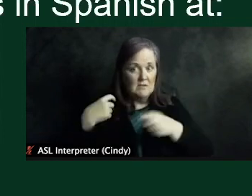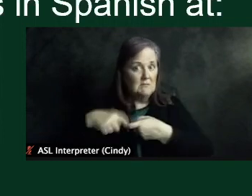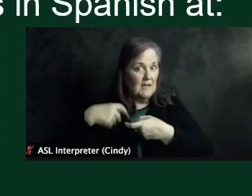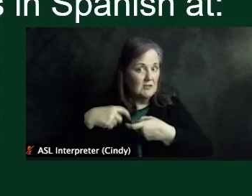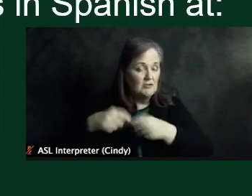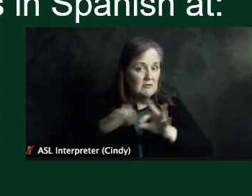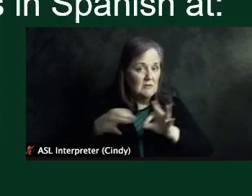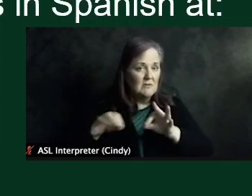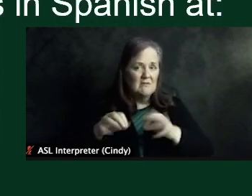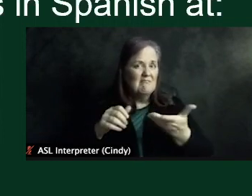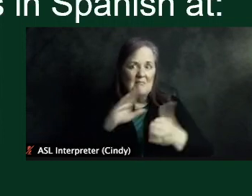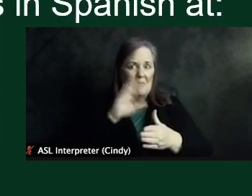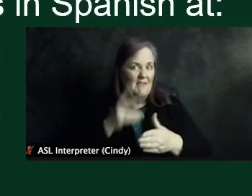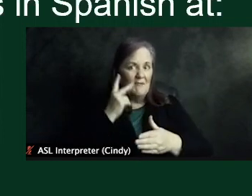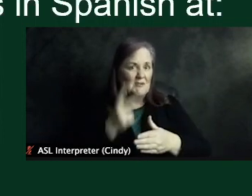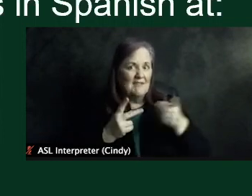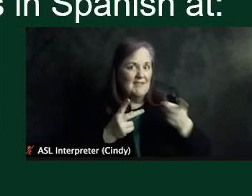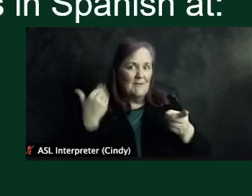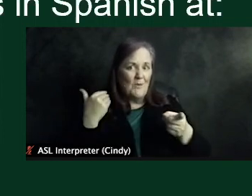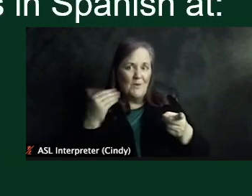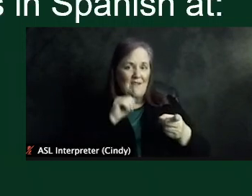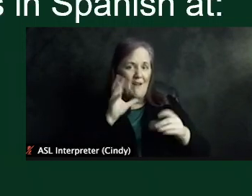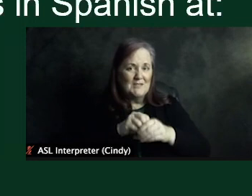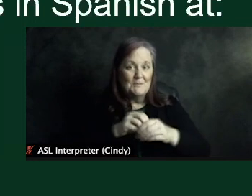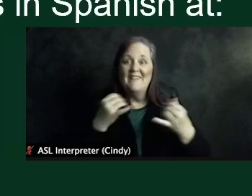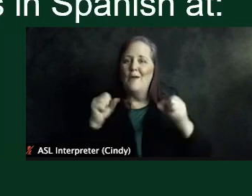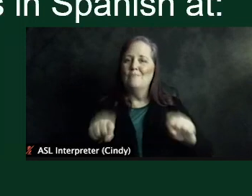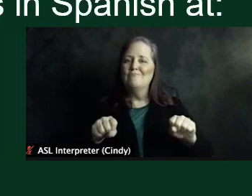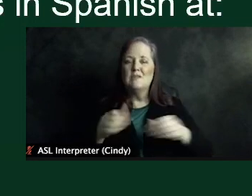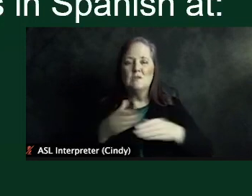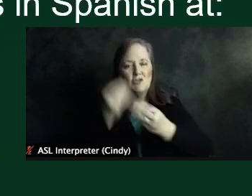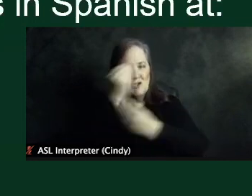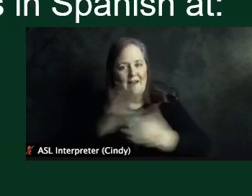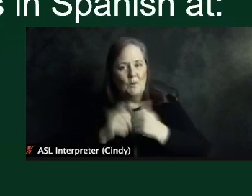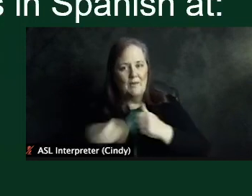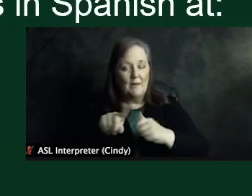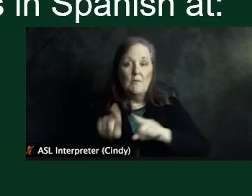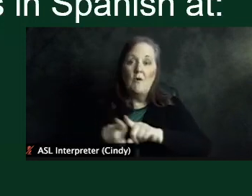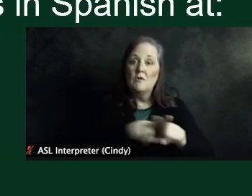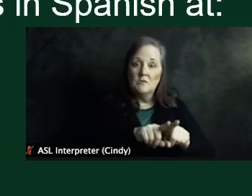you could watch the entire event. But we also have videos per initiative. So you could just go back to ones that maybe you wanted